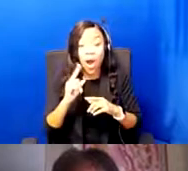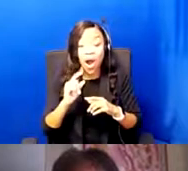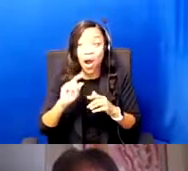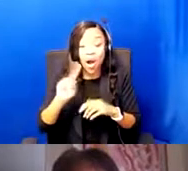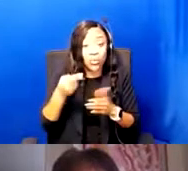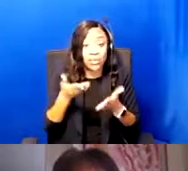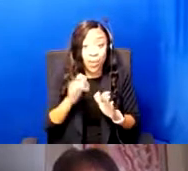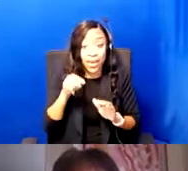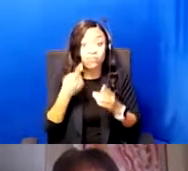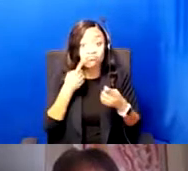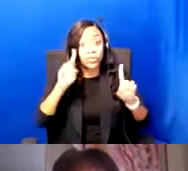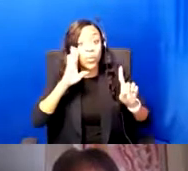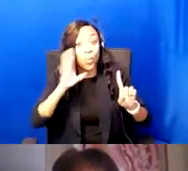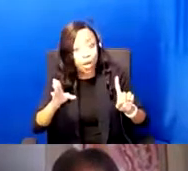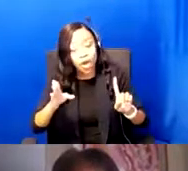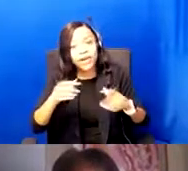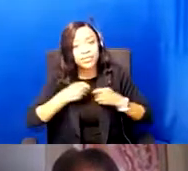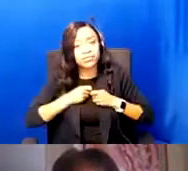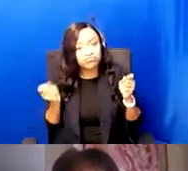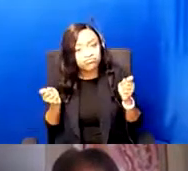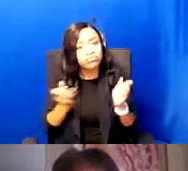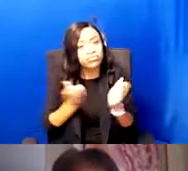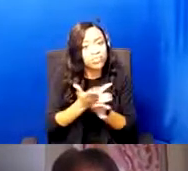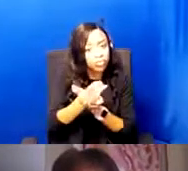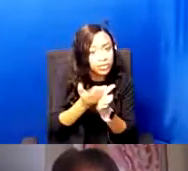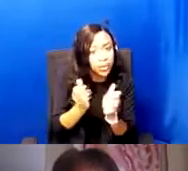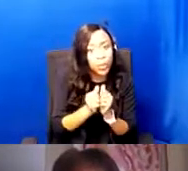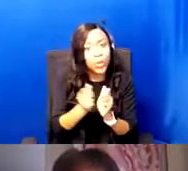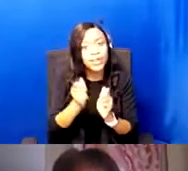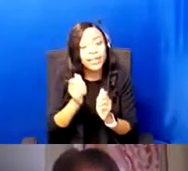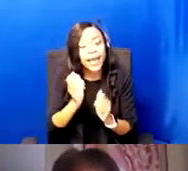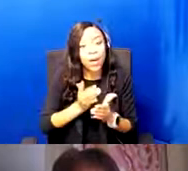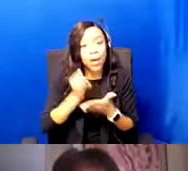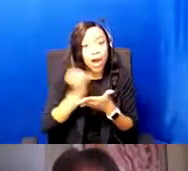that we're negotiating with, taking a page from the creating new futures platform